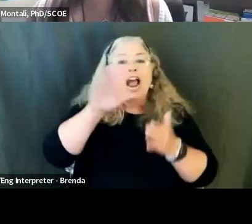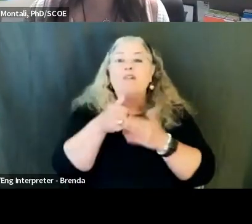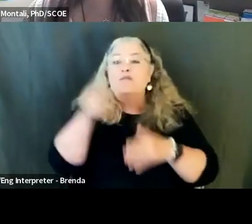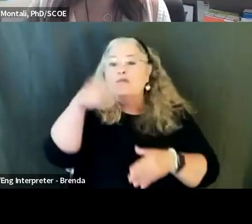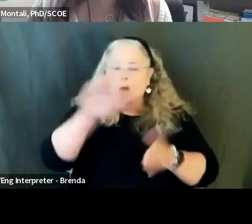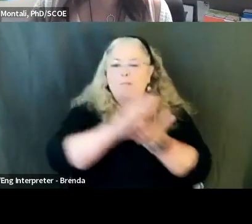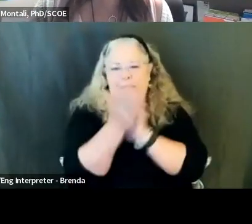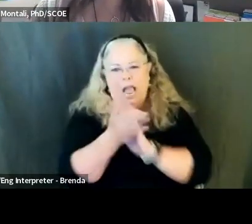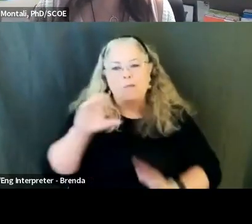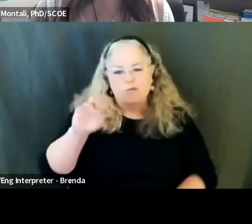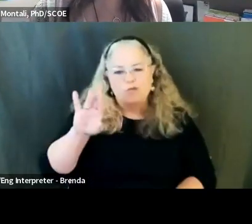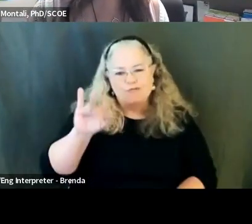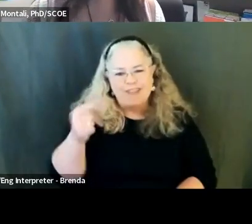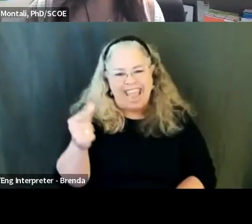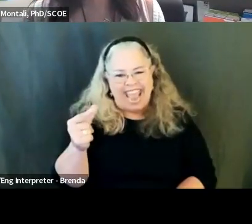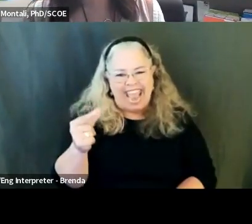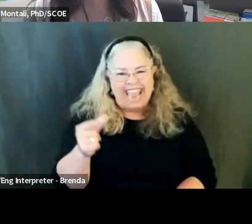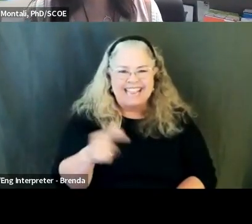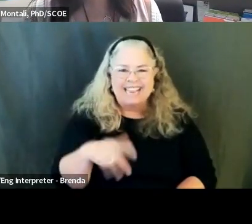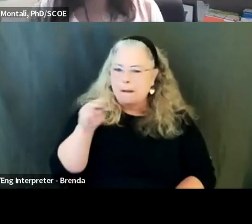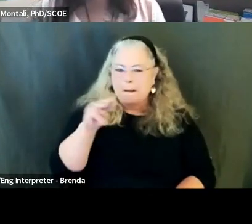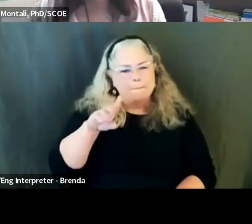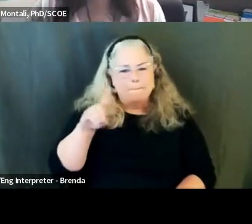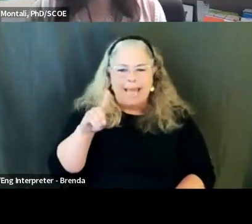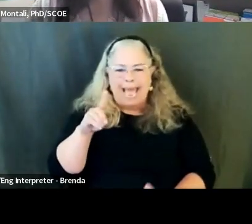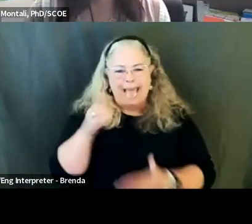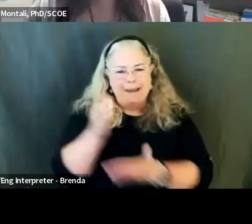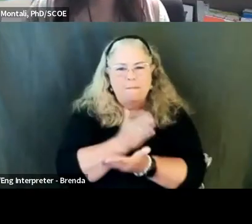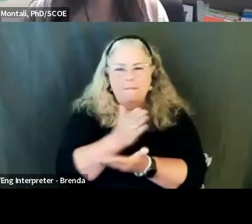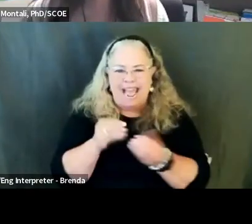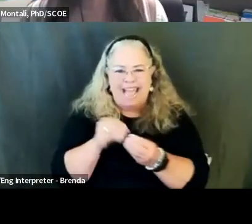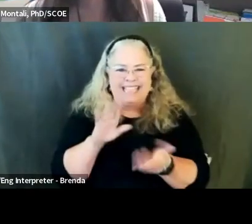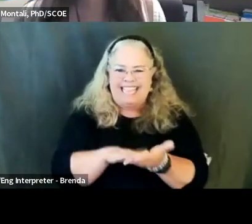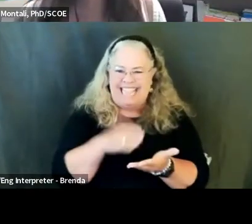Julie Montali: That’s right! Lillie Moffett: …Who said “Sure mudpies in the kitchen! Yeah!” Craig McKinley: Well I think too